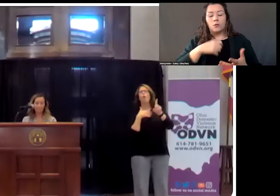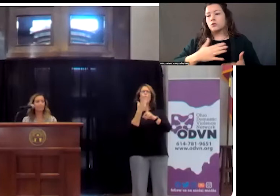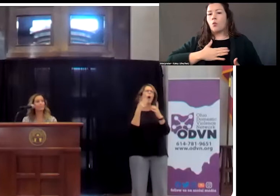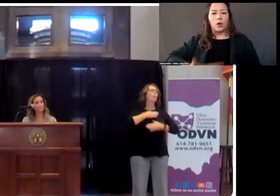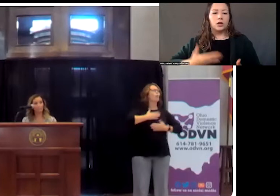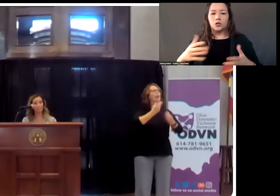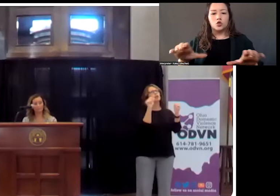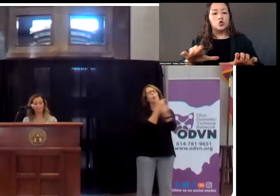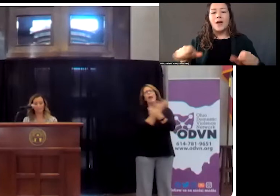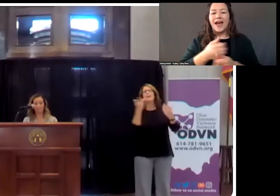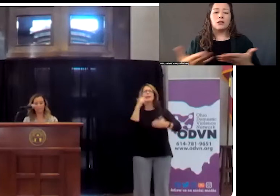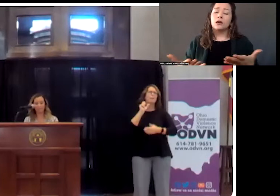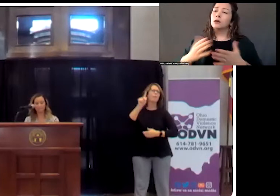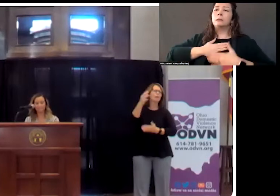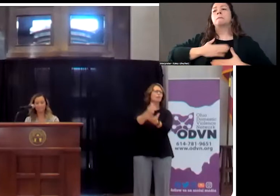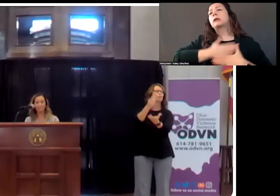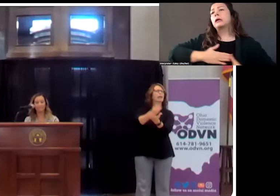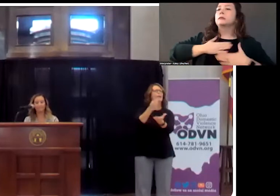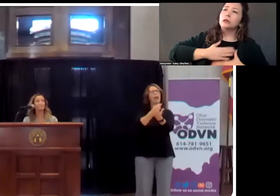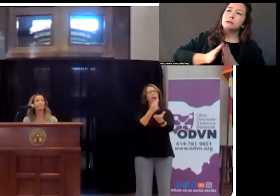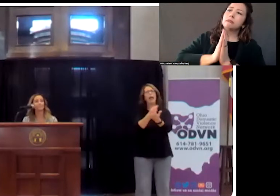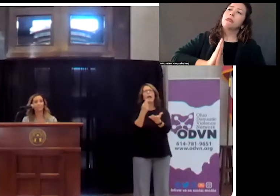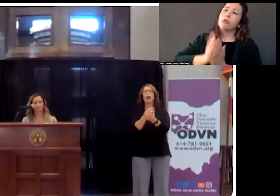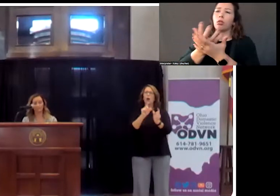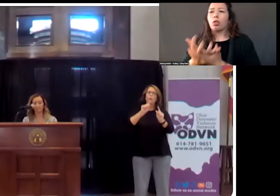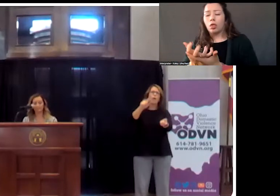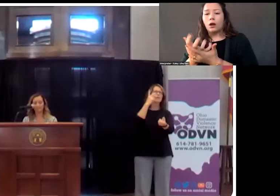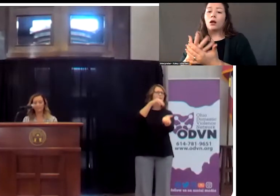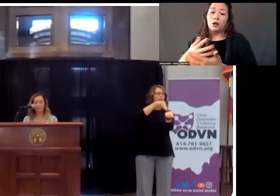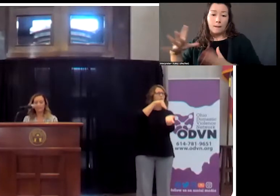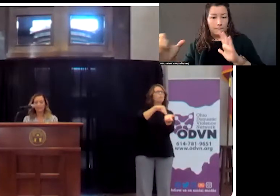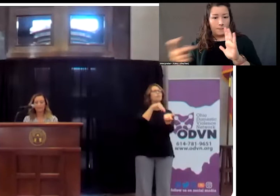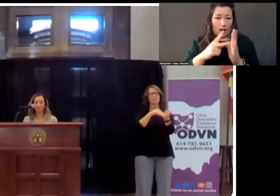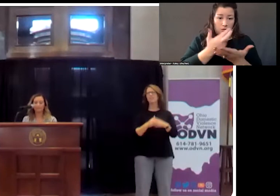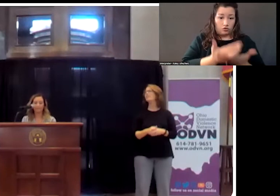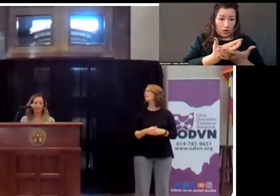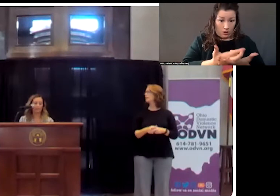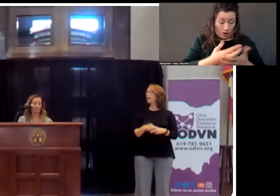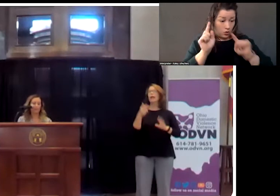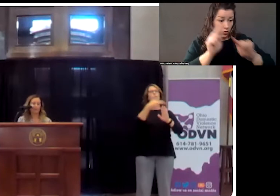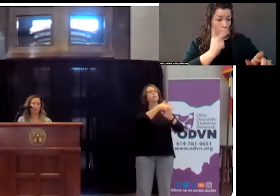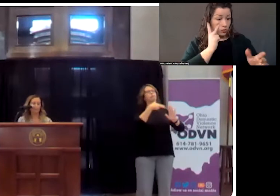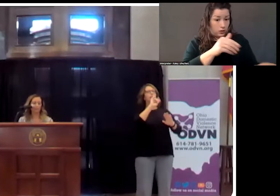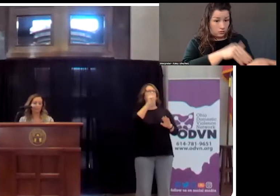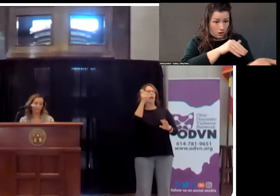He'd put himself back into rehab. He'd even went and seen a doctor. He was then diagnosed with bipolar depression.